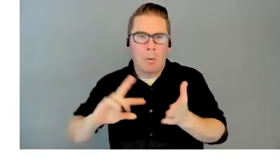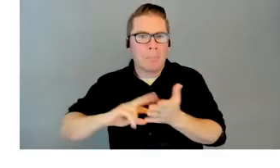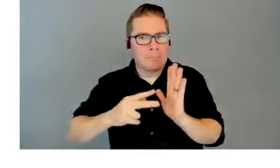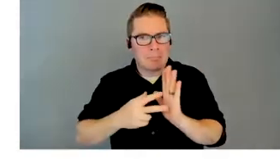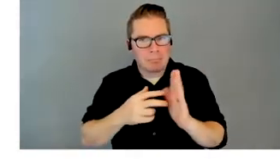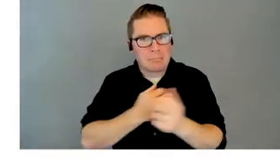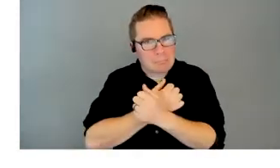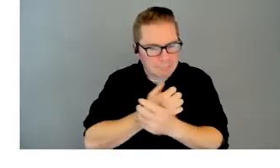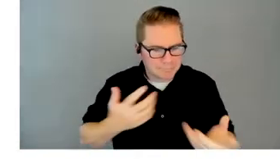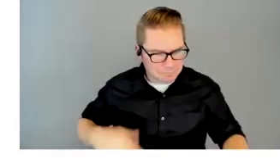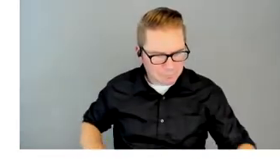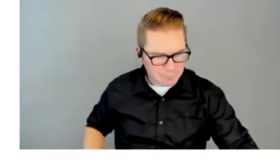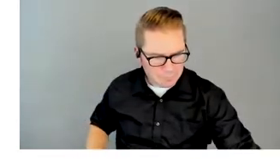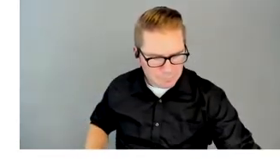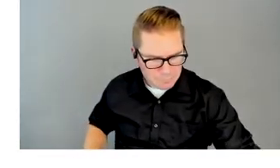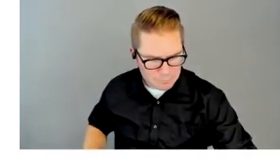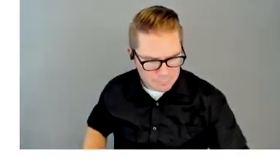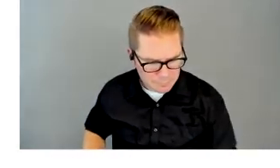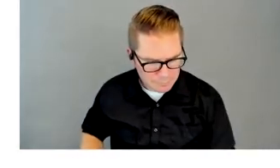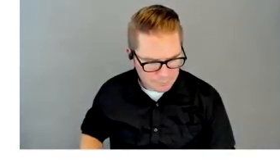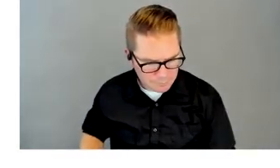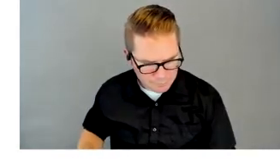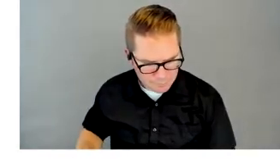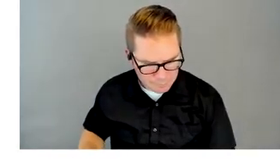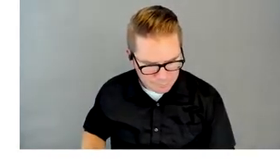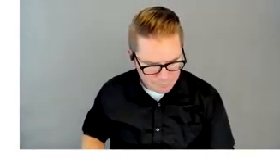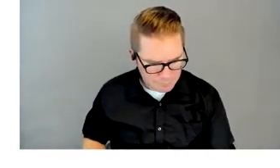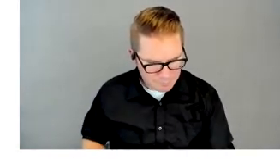OK, shall we read any more of these or we want to